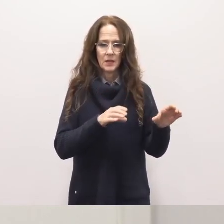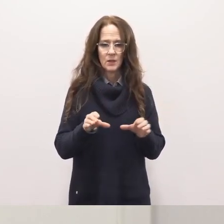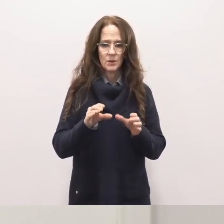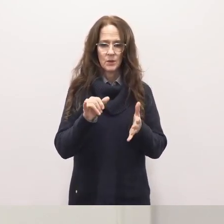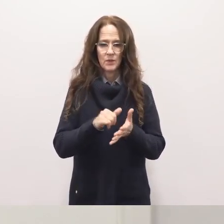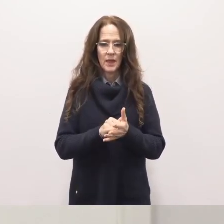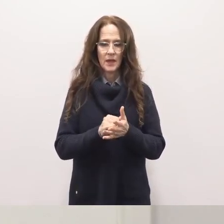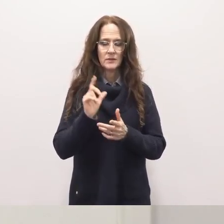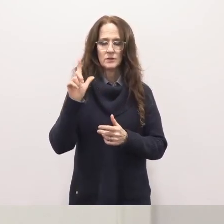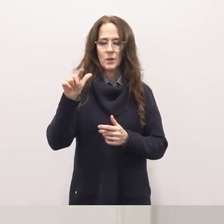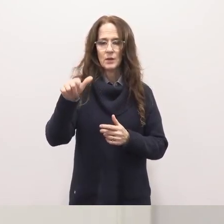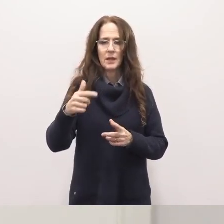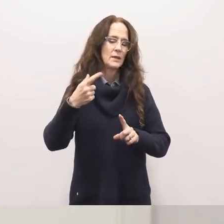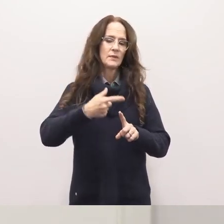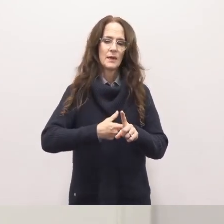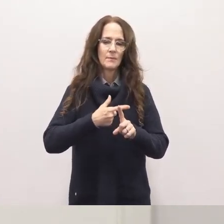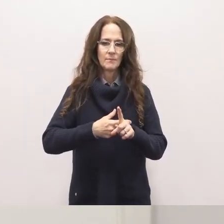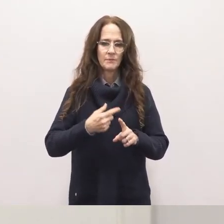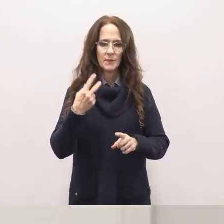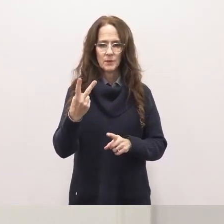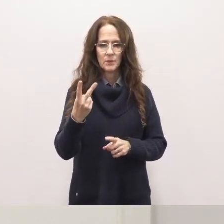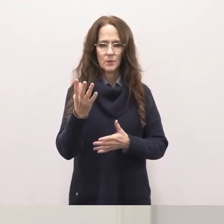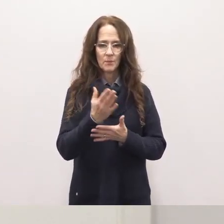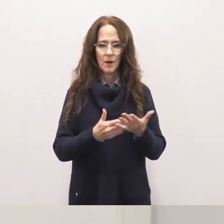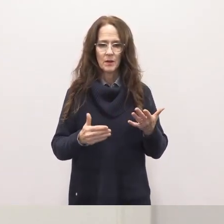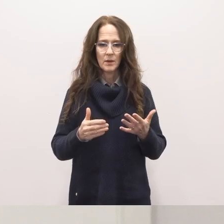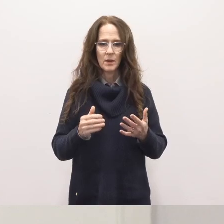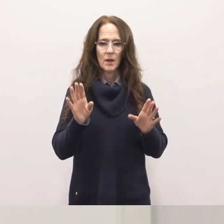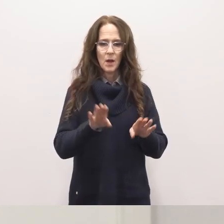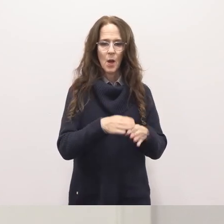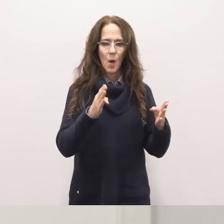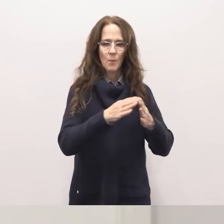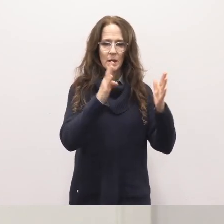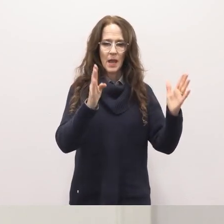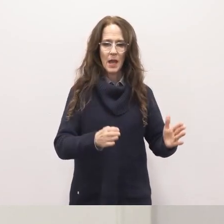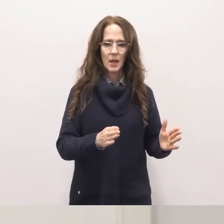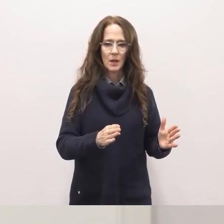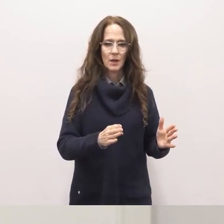And so later this month we will have two parts. We will have an open house of doctoral candidates